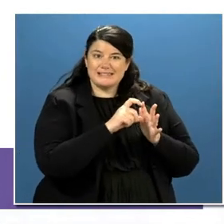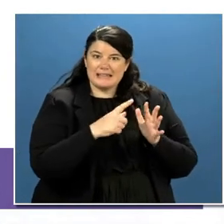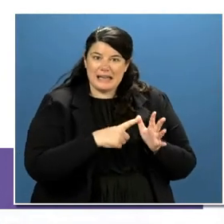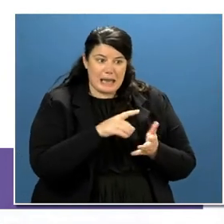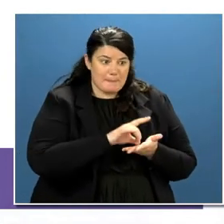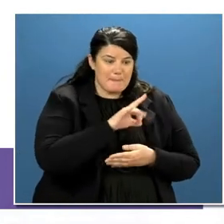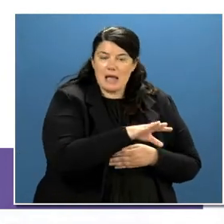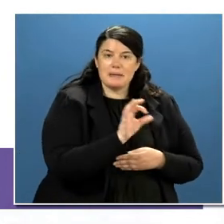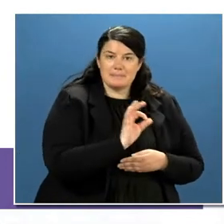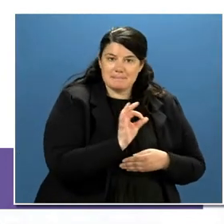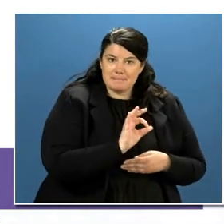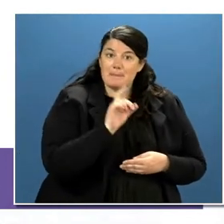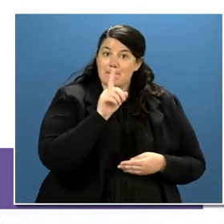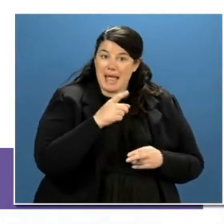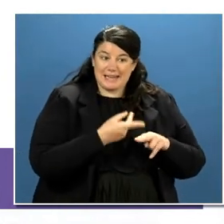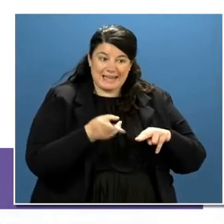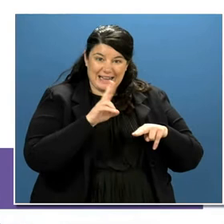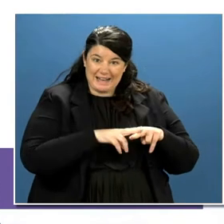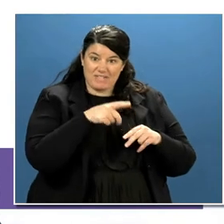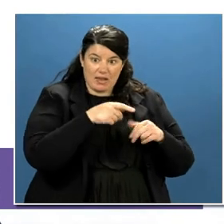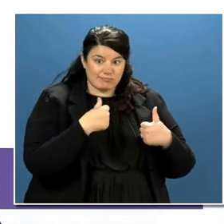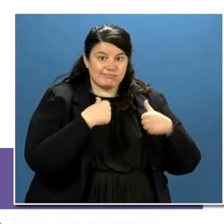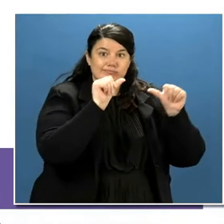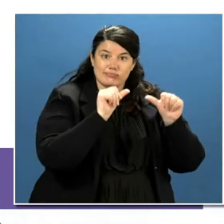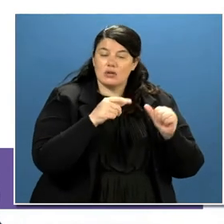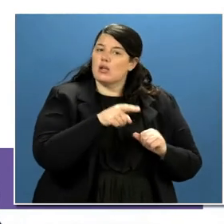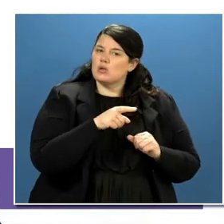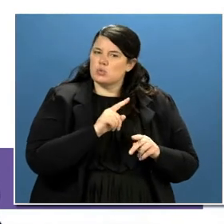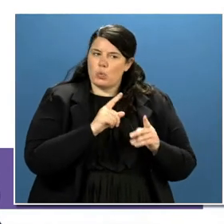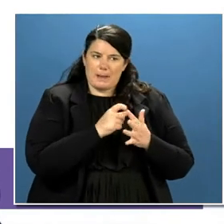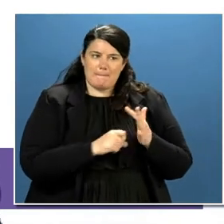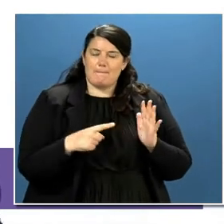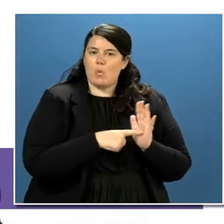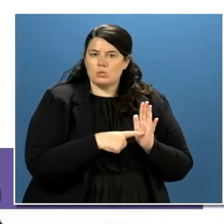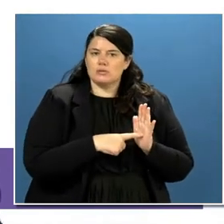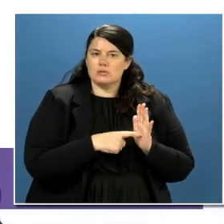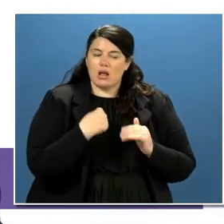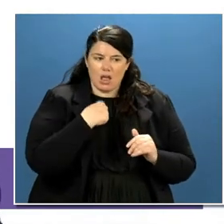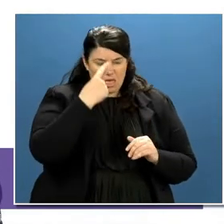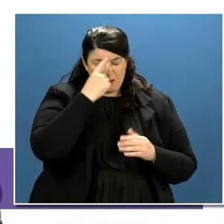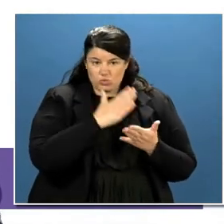But, whether they participate effectively is what is an important issue, and I think what I would say to that is there is a